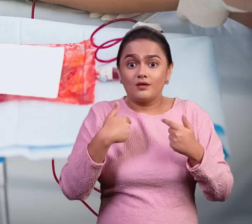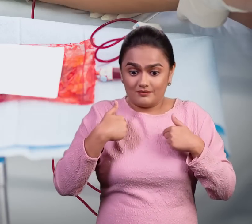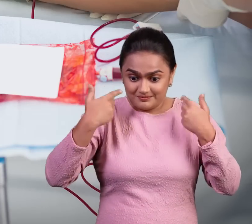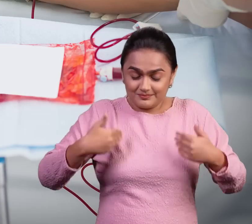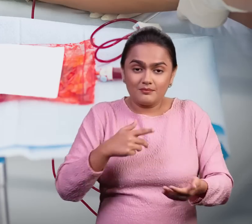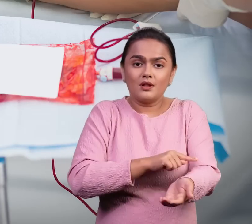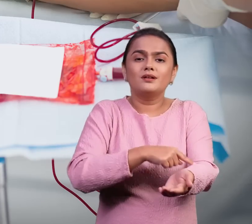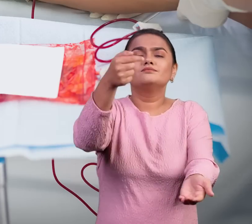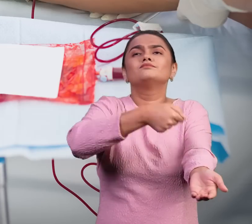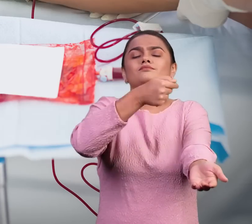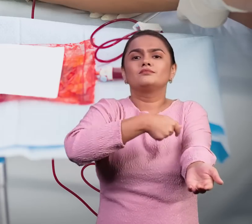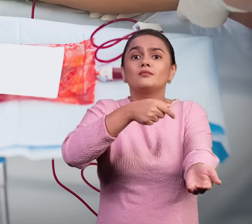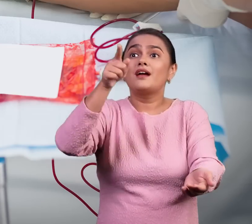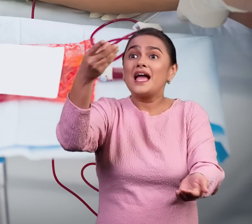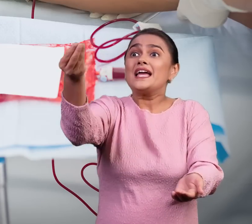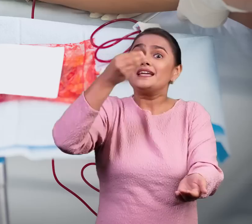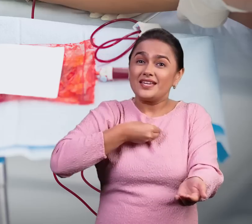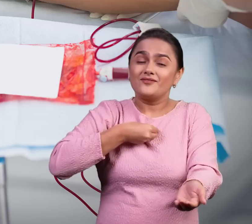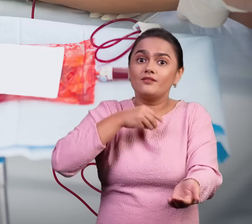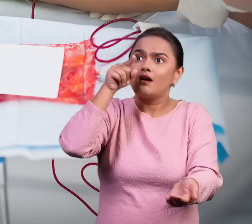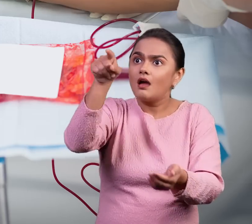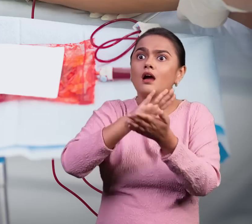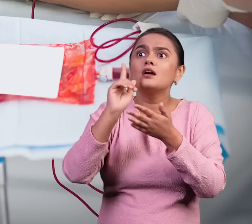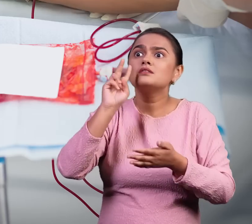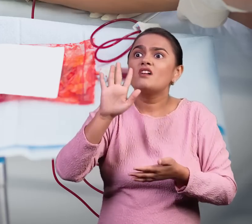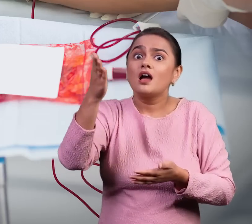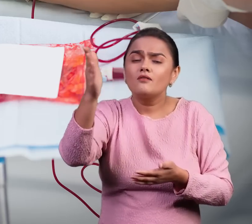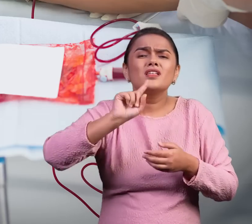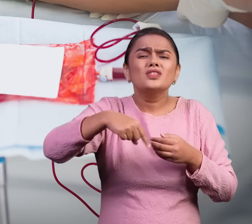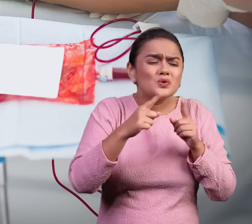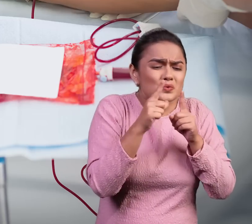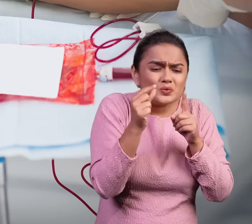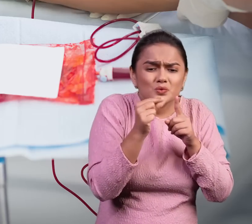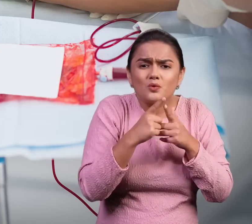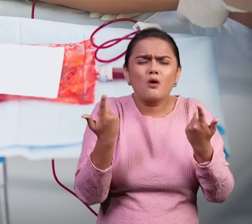What should you do if you have to undergo blood transfusion?